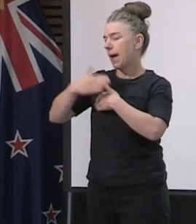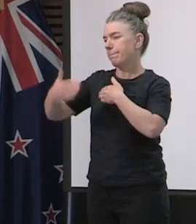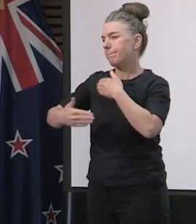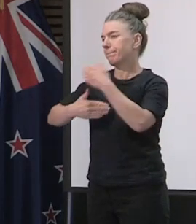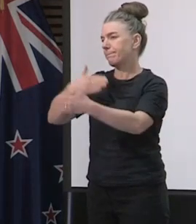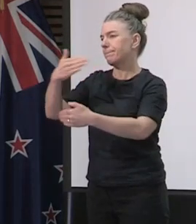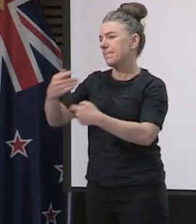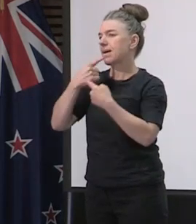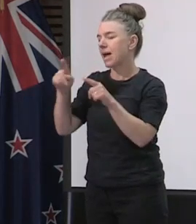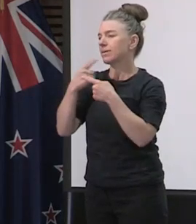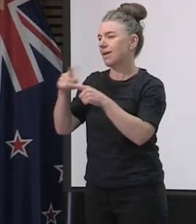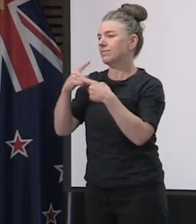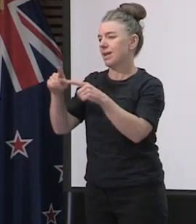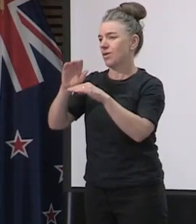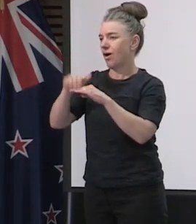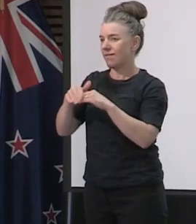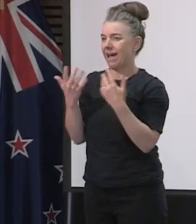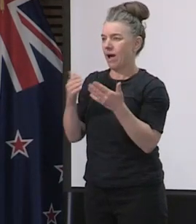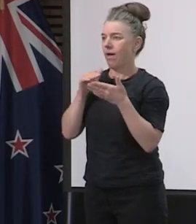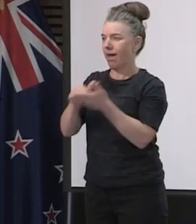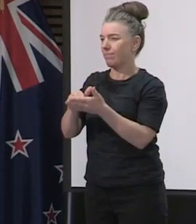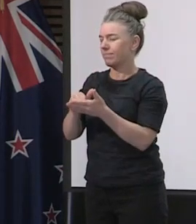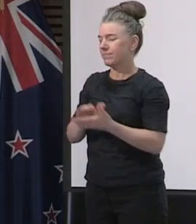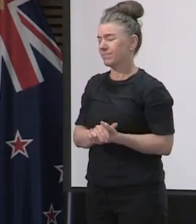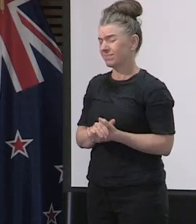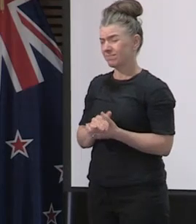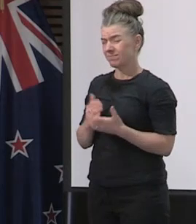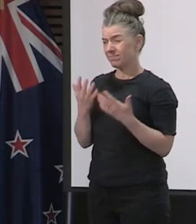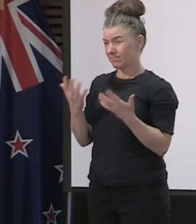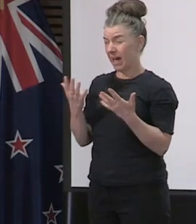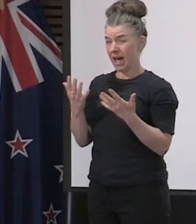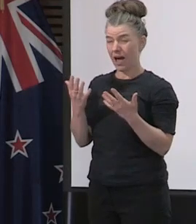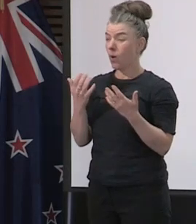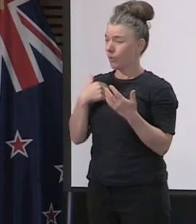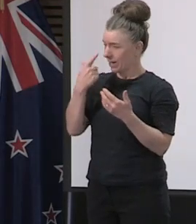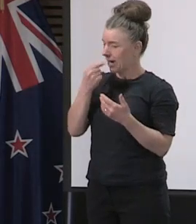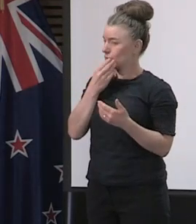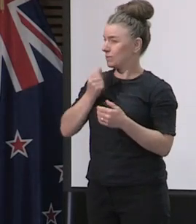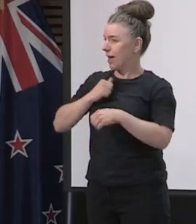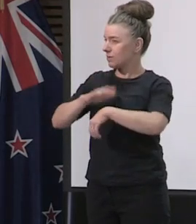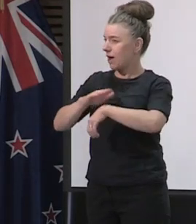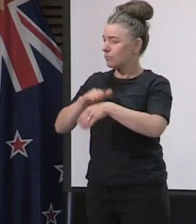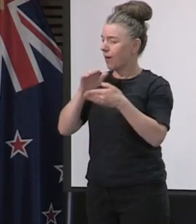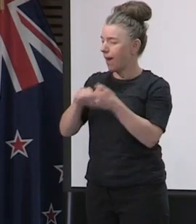on growth and jobs and not just growth for growth's sake, but in a way that acknowledges we have challenges to our